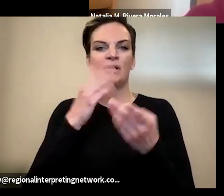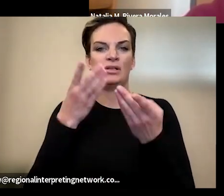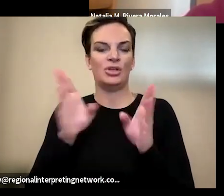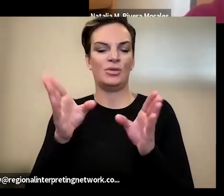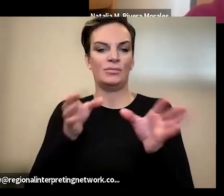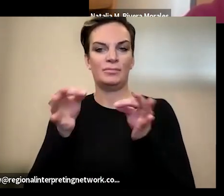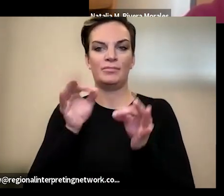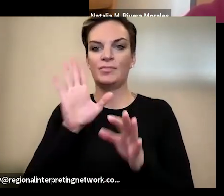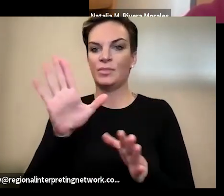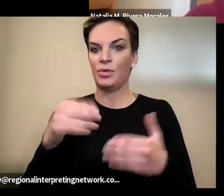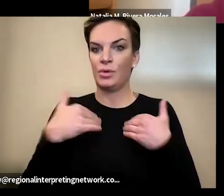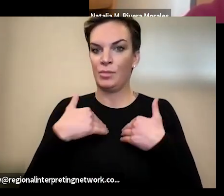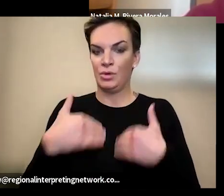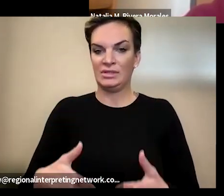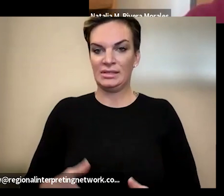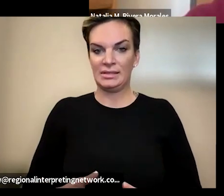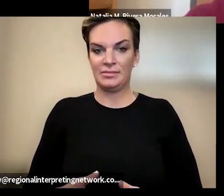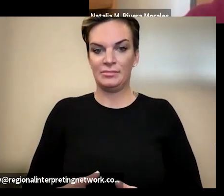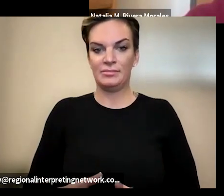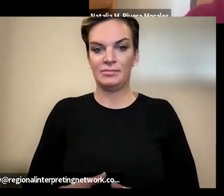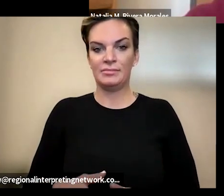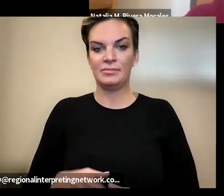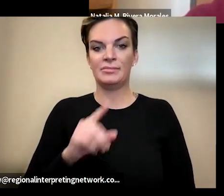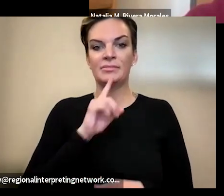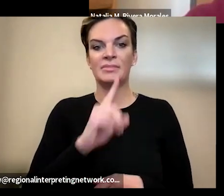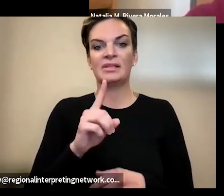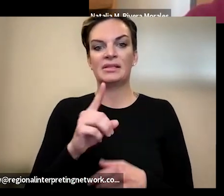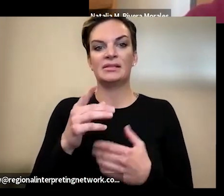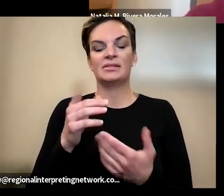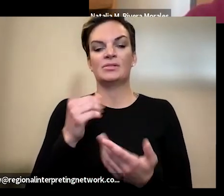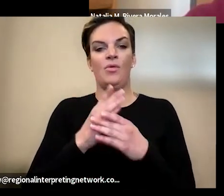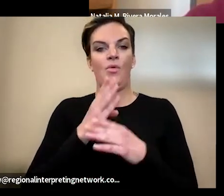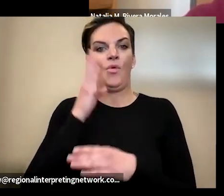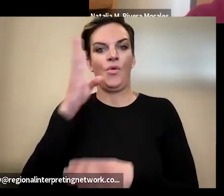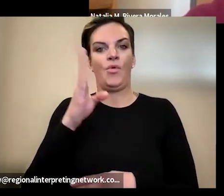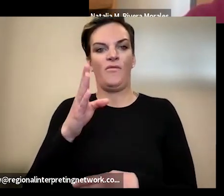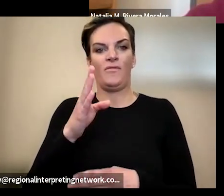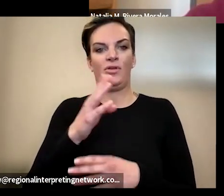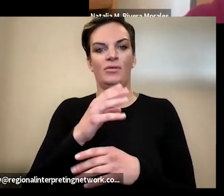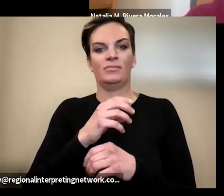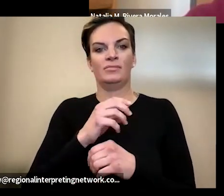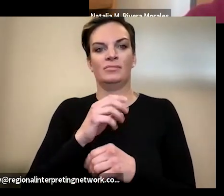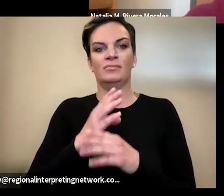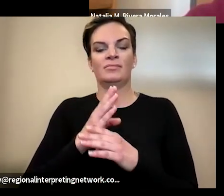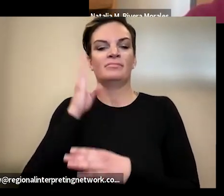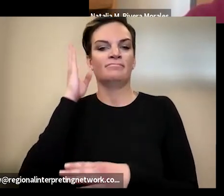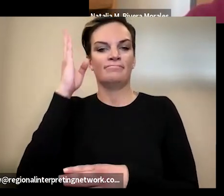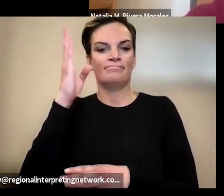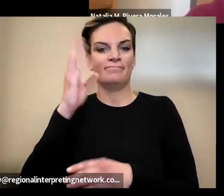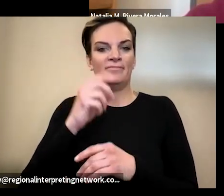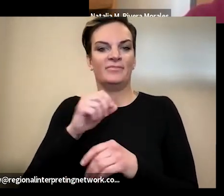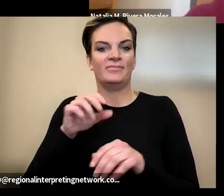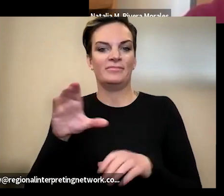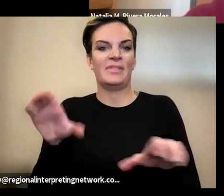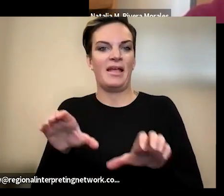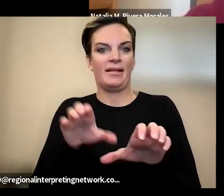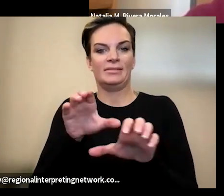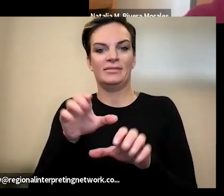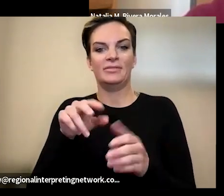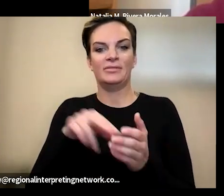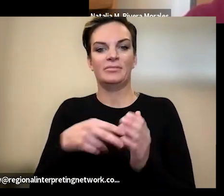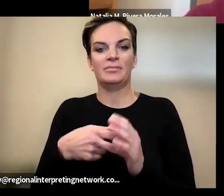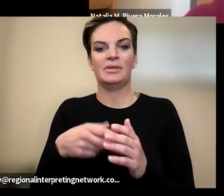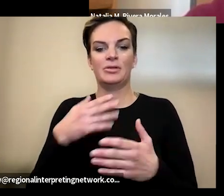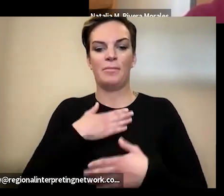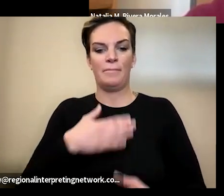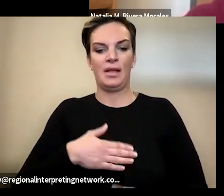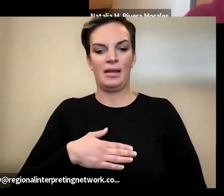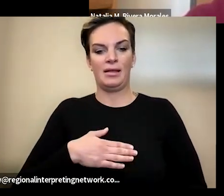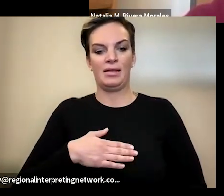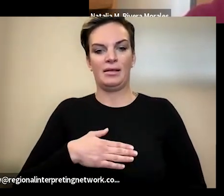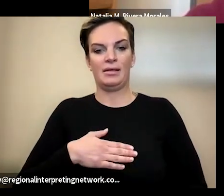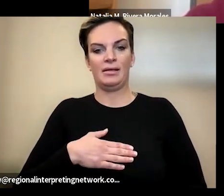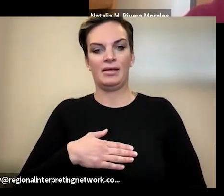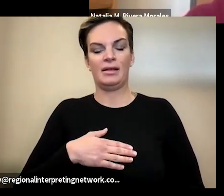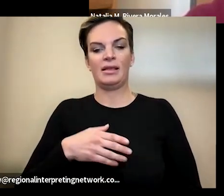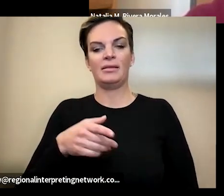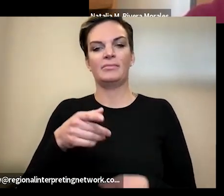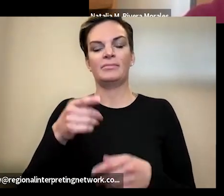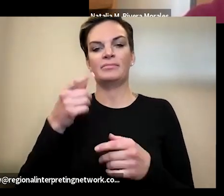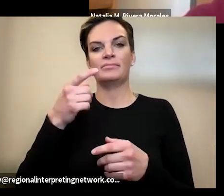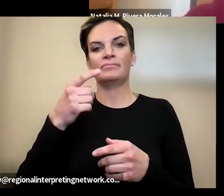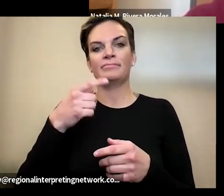immune system is so active, it's so active that it's responding as if it's in a state of crisis